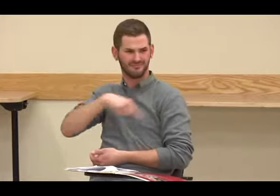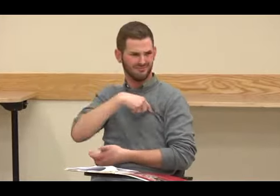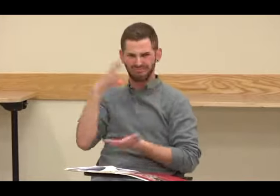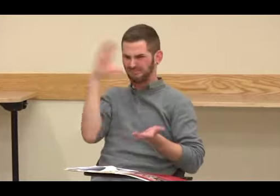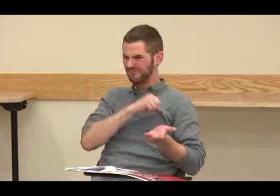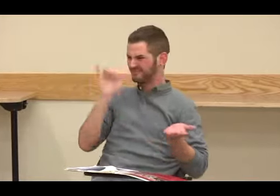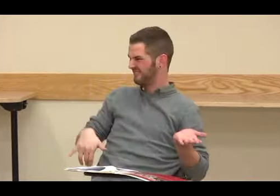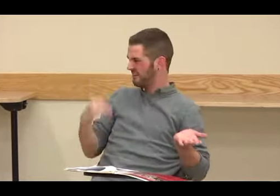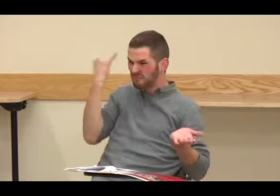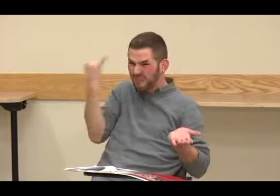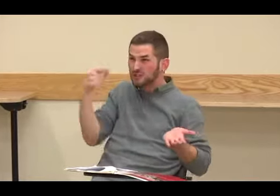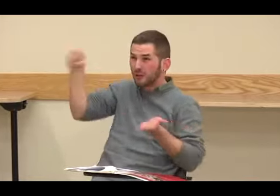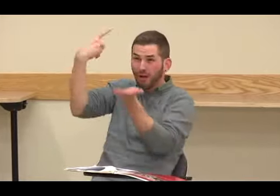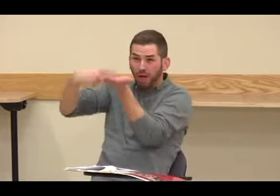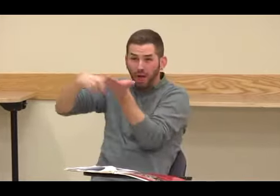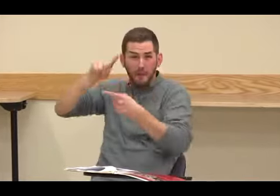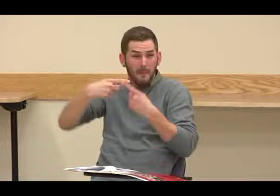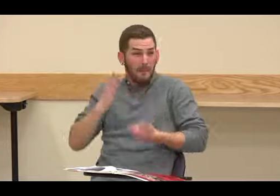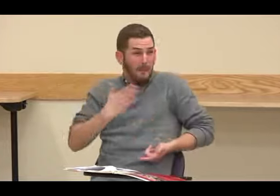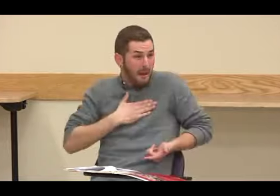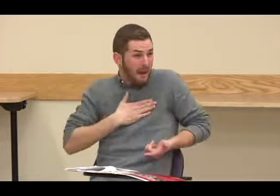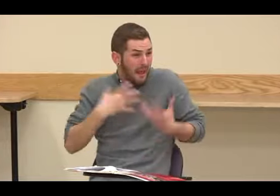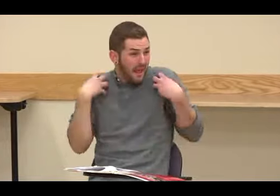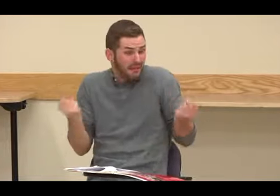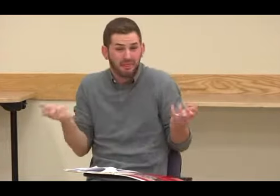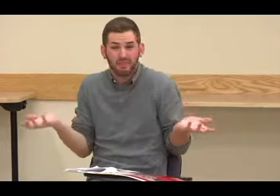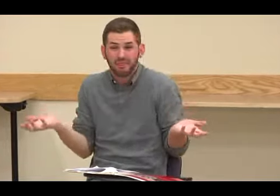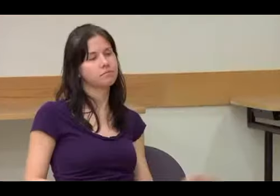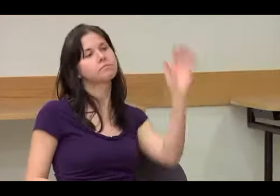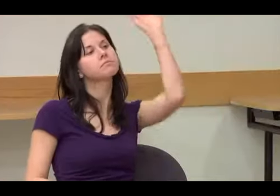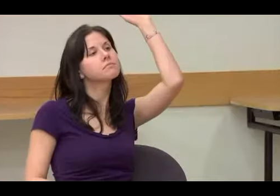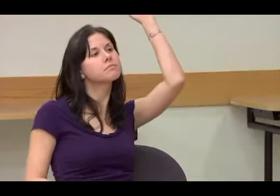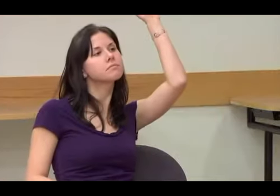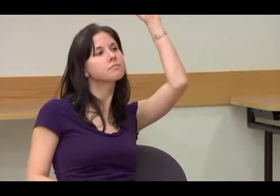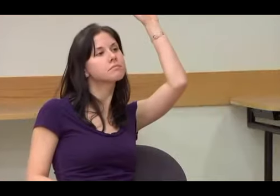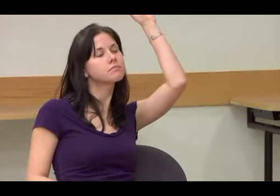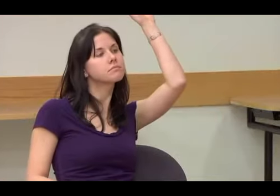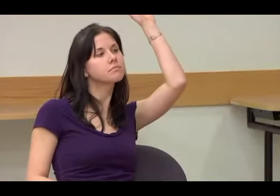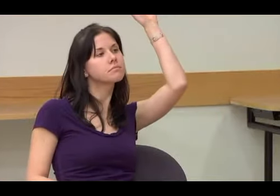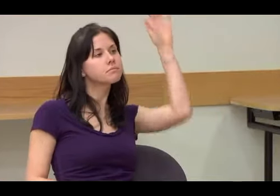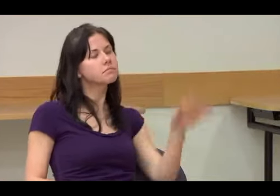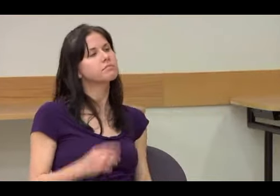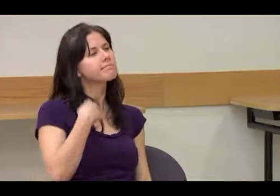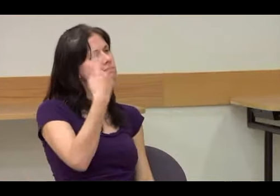Deaf people miss out on that information about their own health. [Instructor]: Yes?